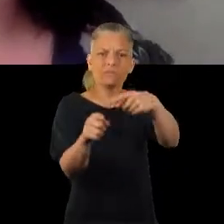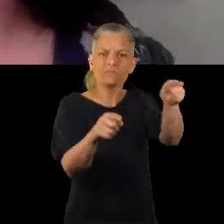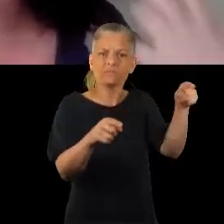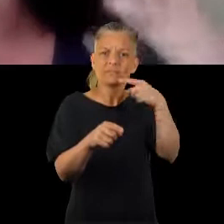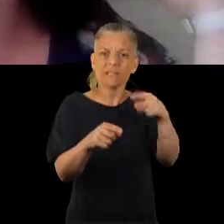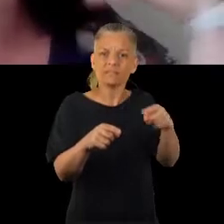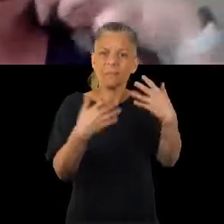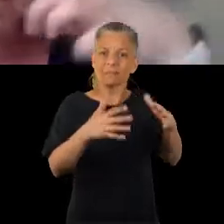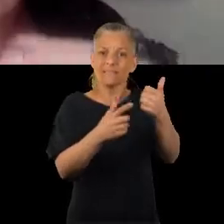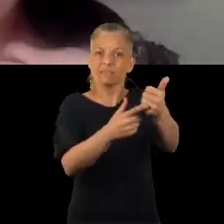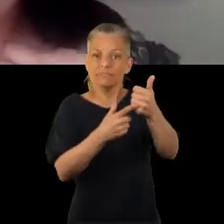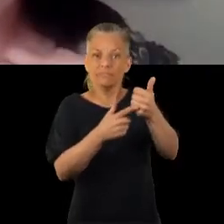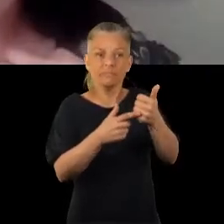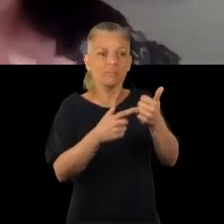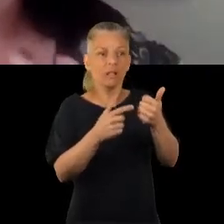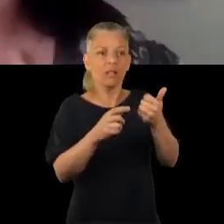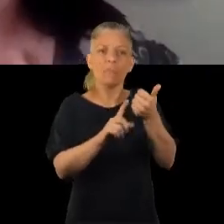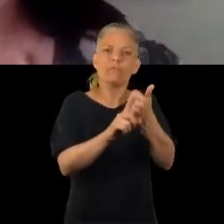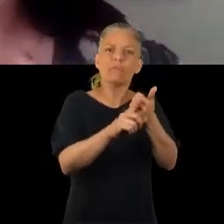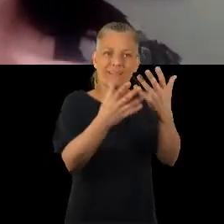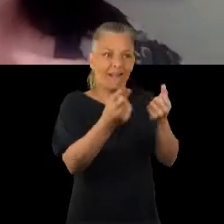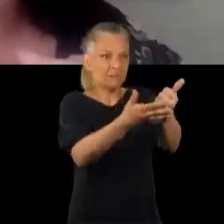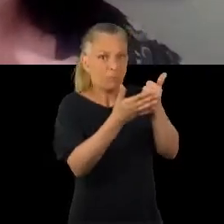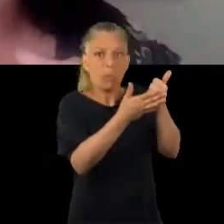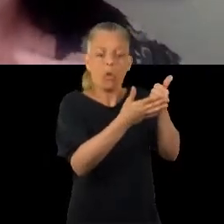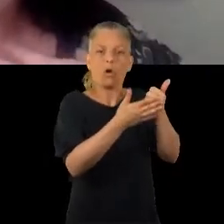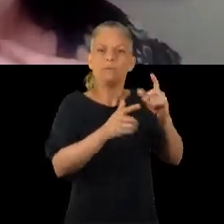the shame of like ‘I’m just this horrific creature now that I’ve been labelled with a